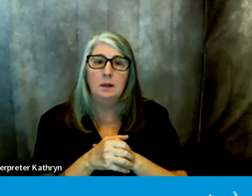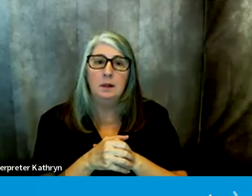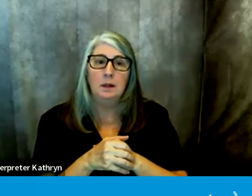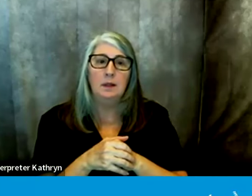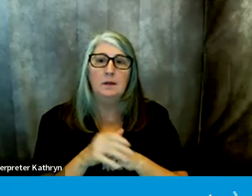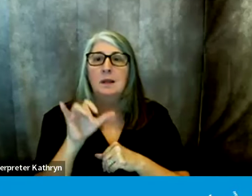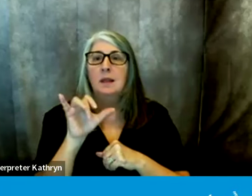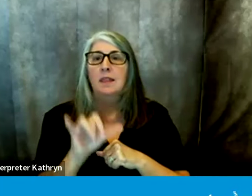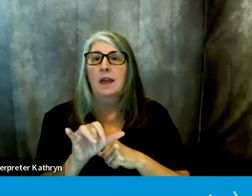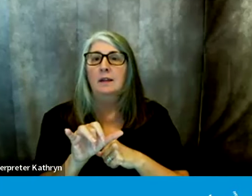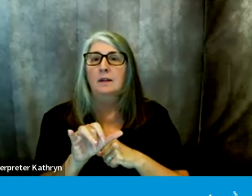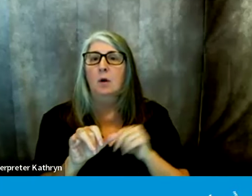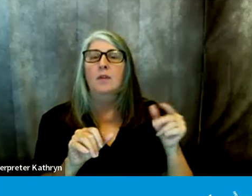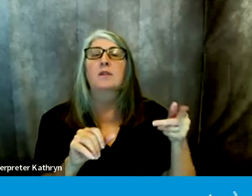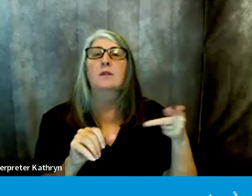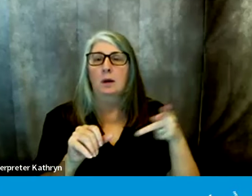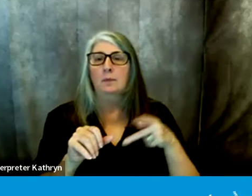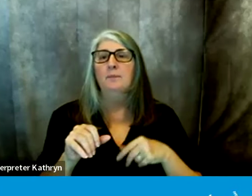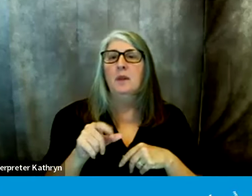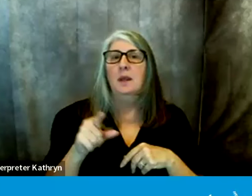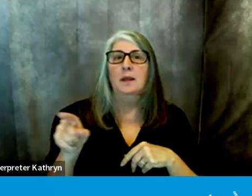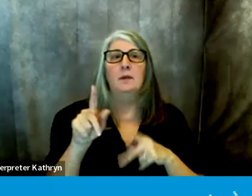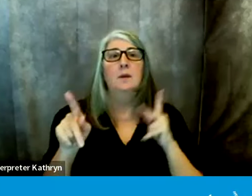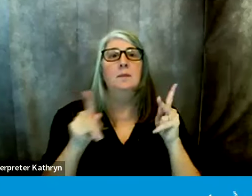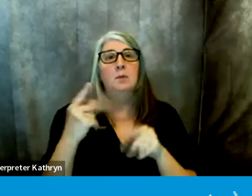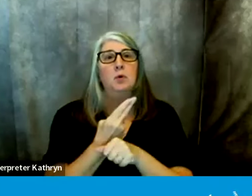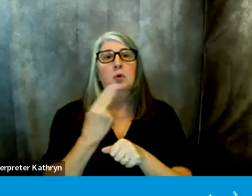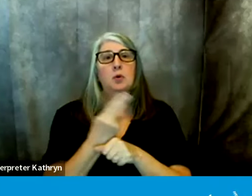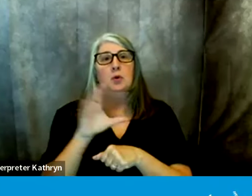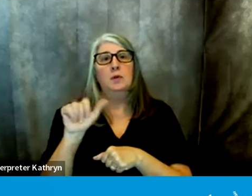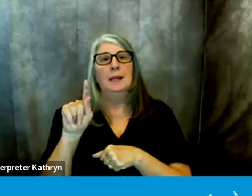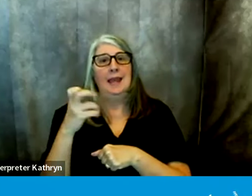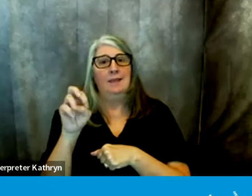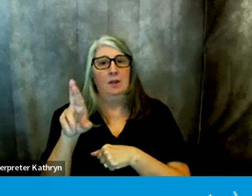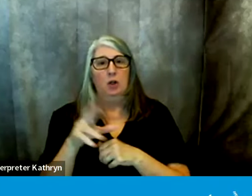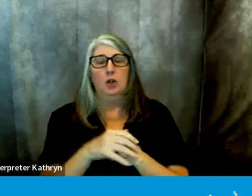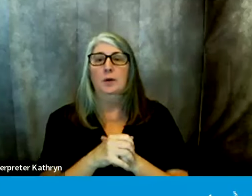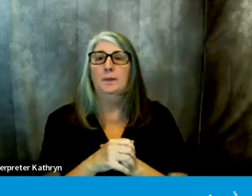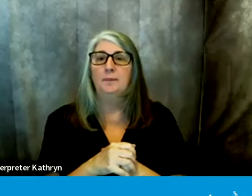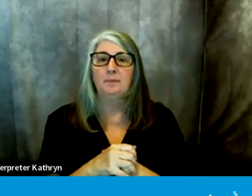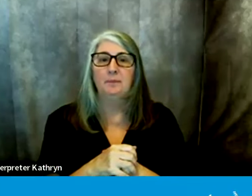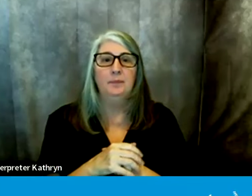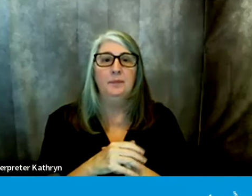or are intermittent catheter users. I think I’ll have Evgeniy answer the clinical side of things.